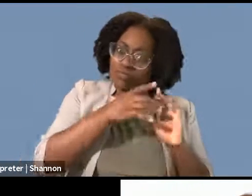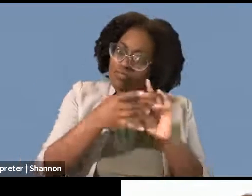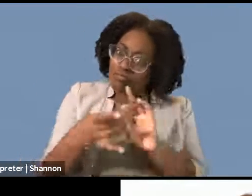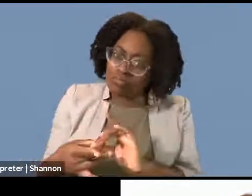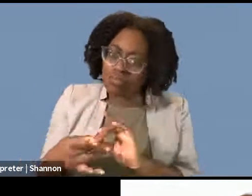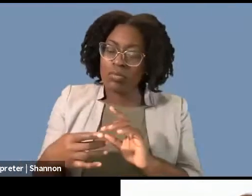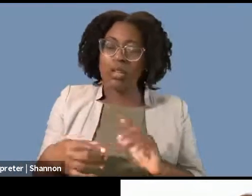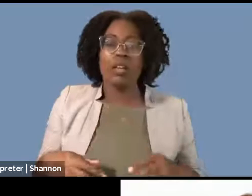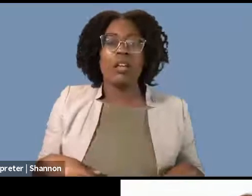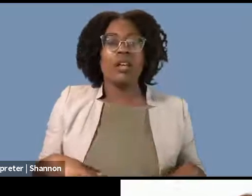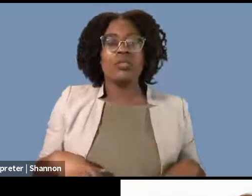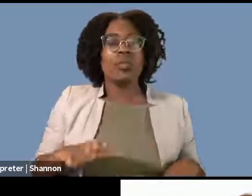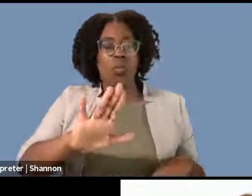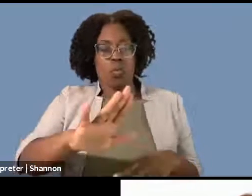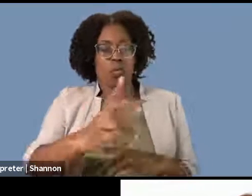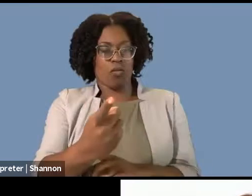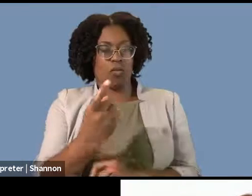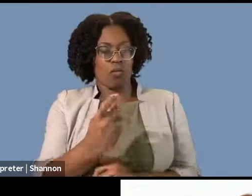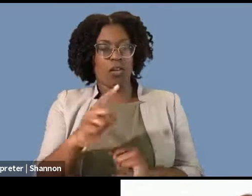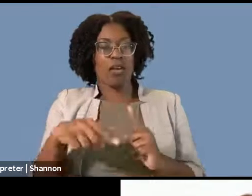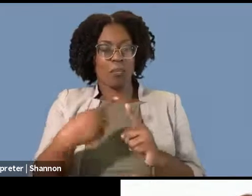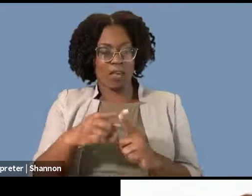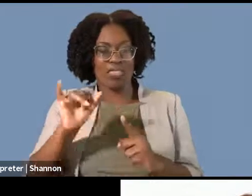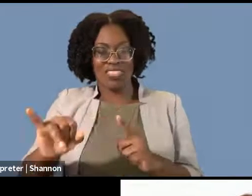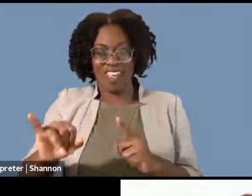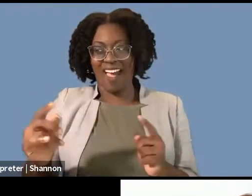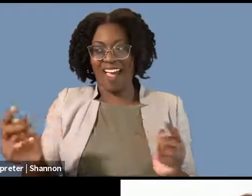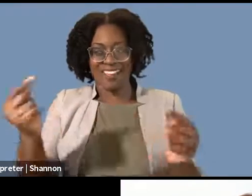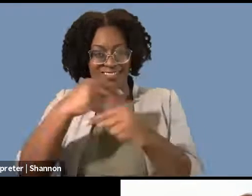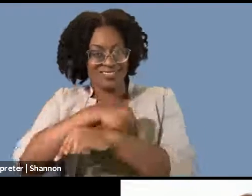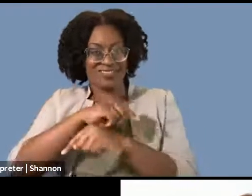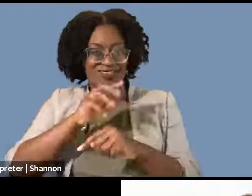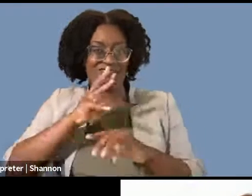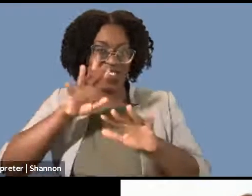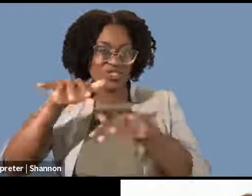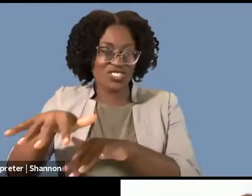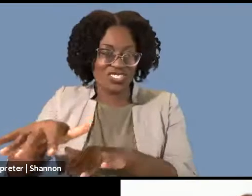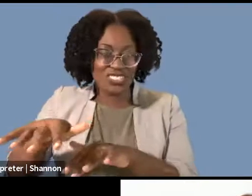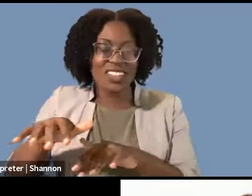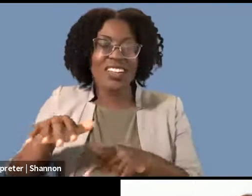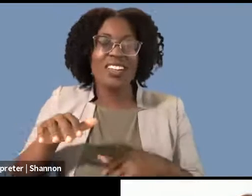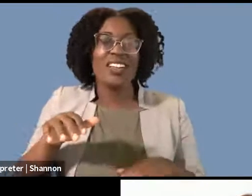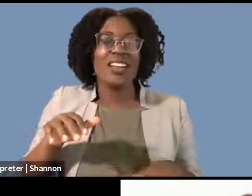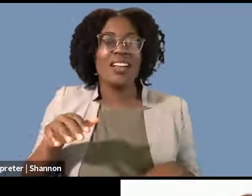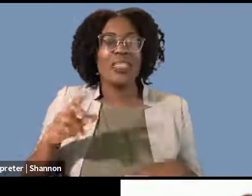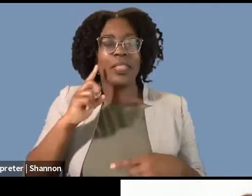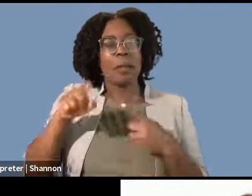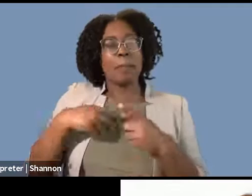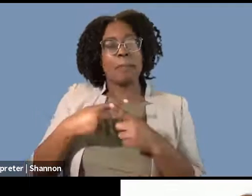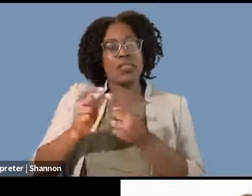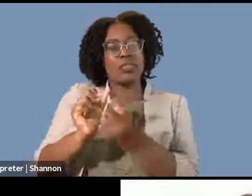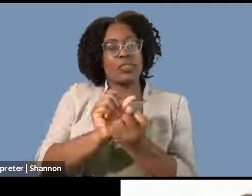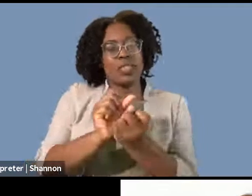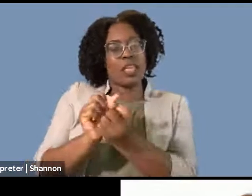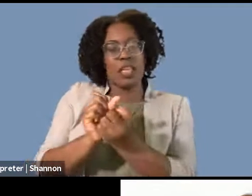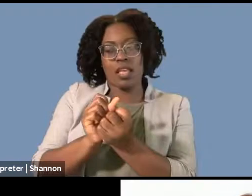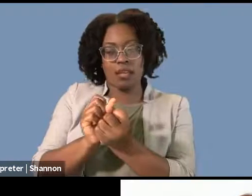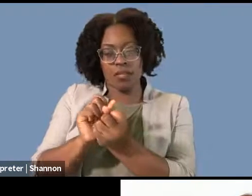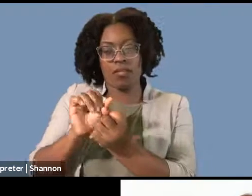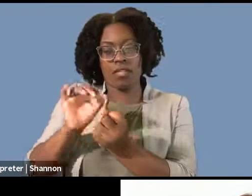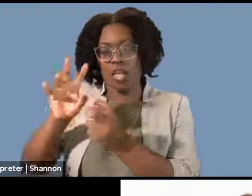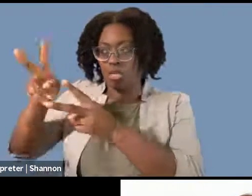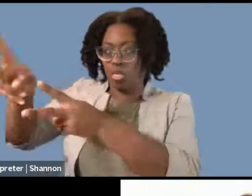came out of the slave trade and the way we had to dehumanize Africans to, you know, perpetuate